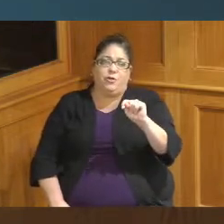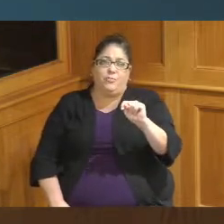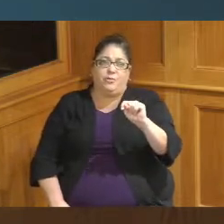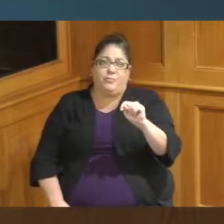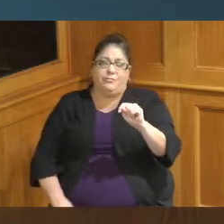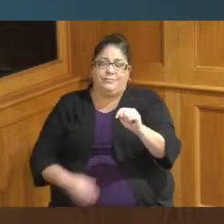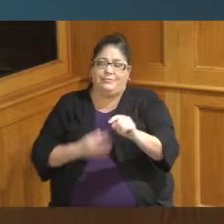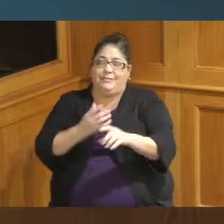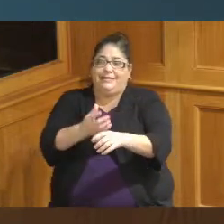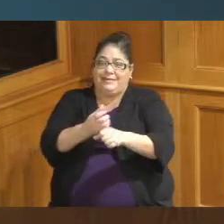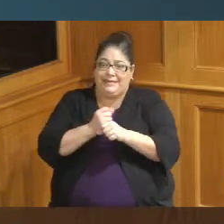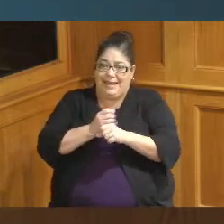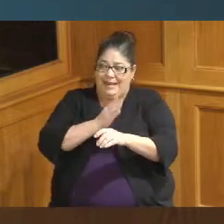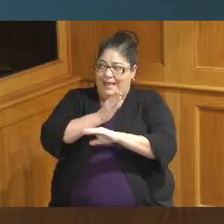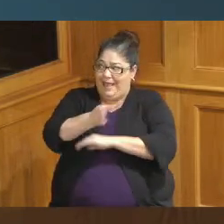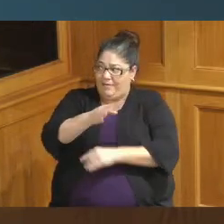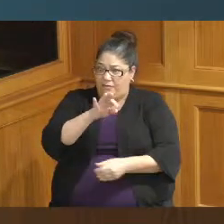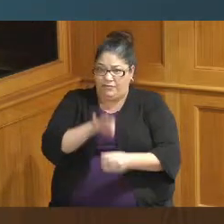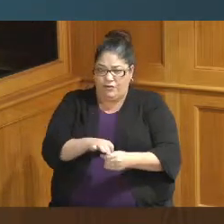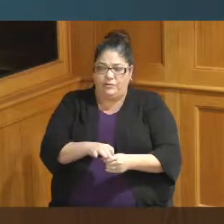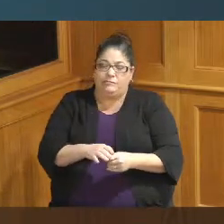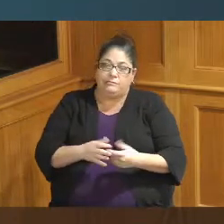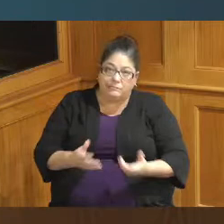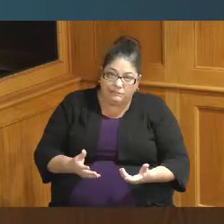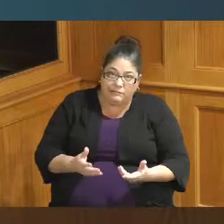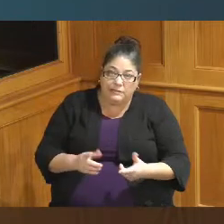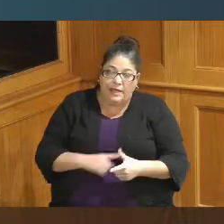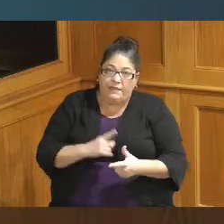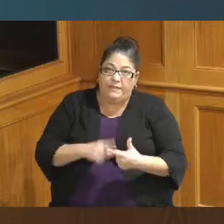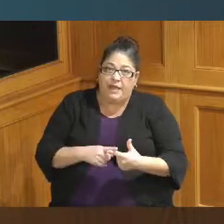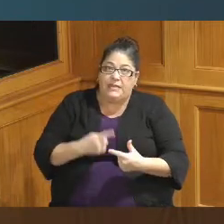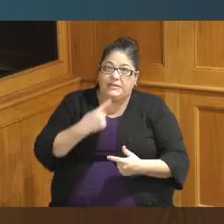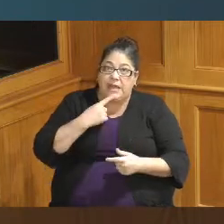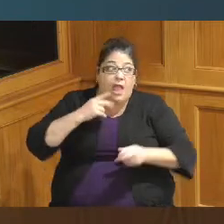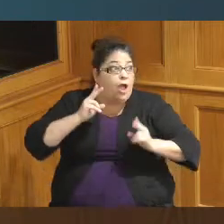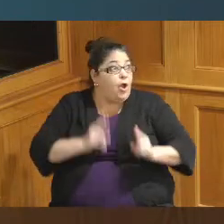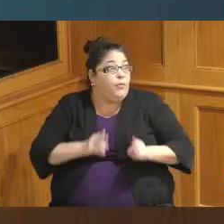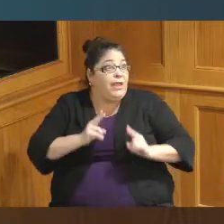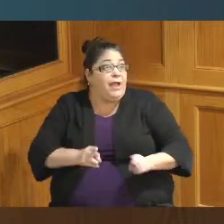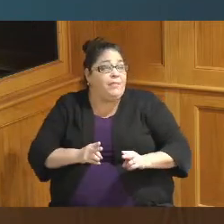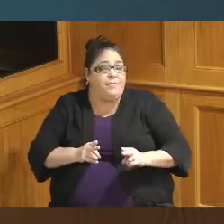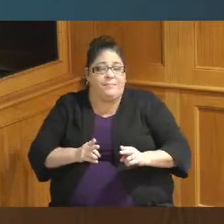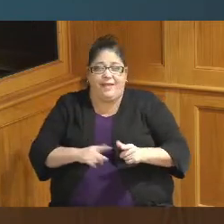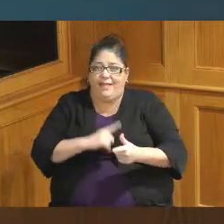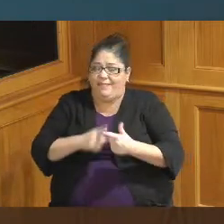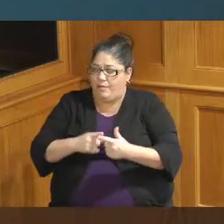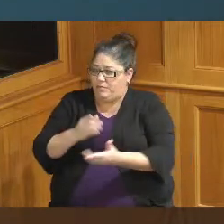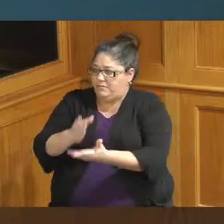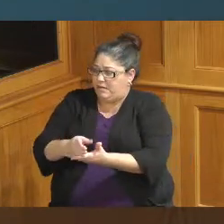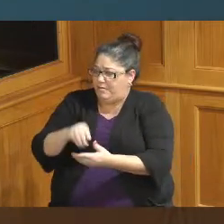after we done voted on it and then say it's got to hurry up and be stopped I just felt that did